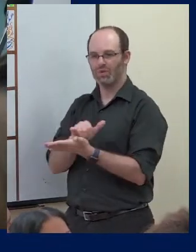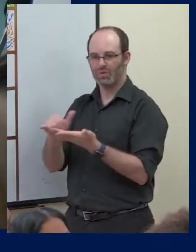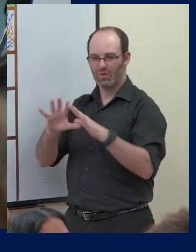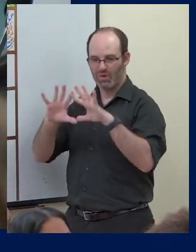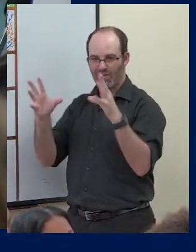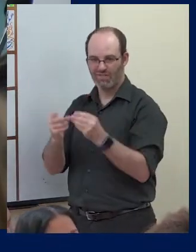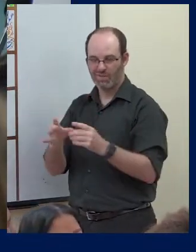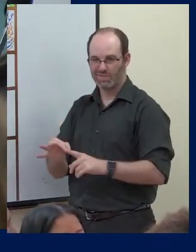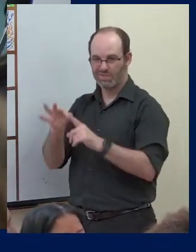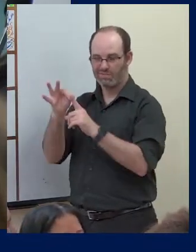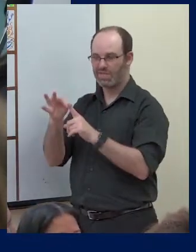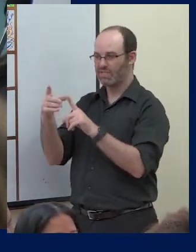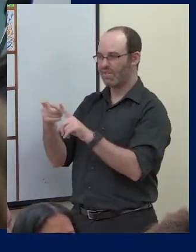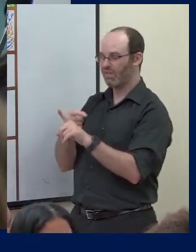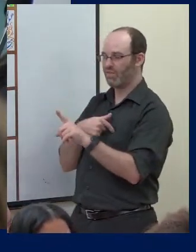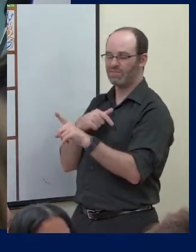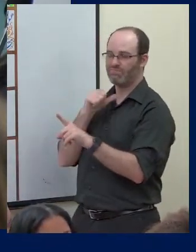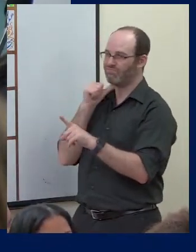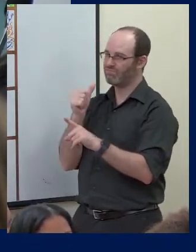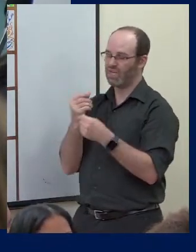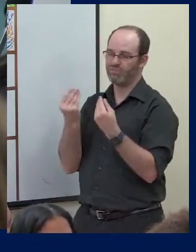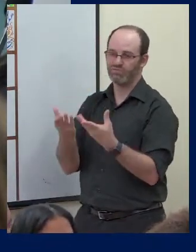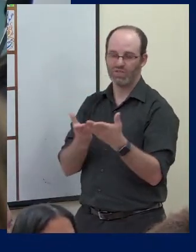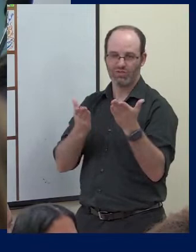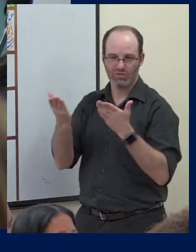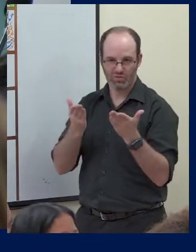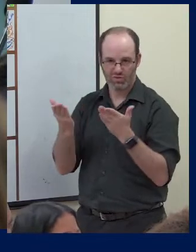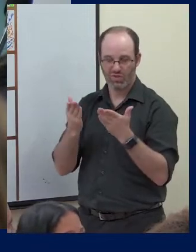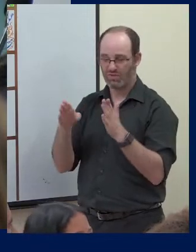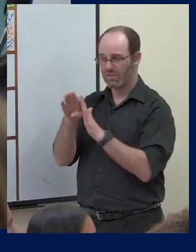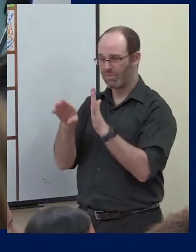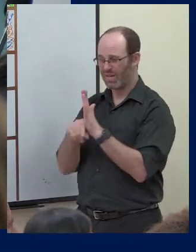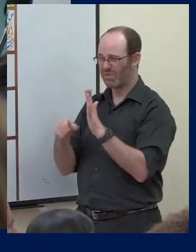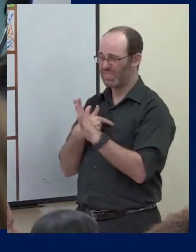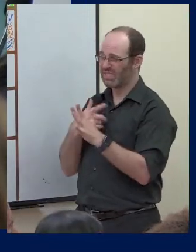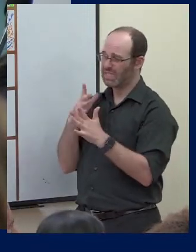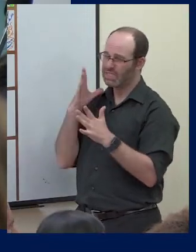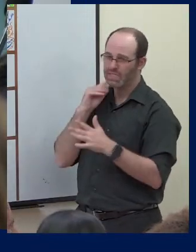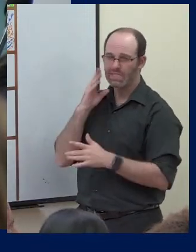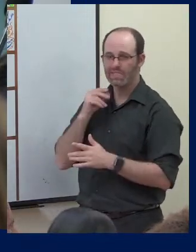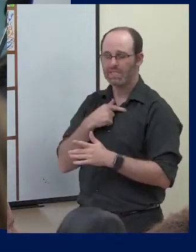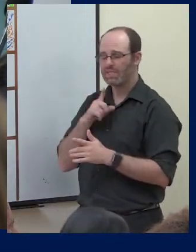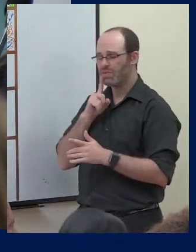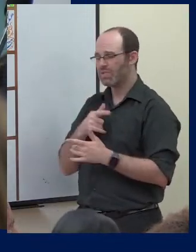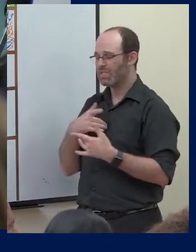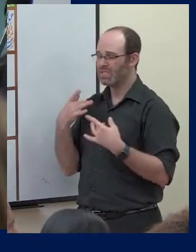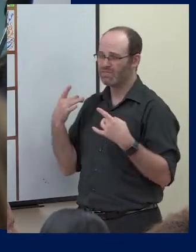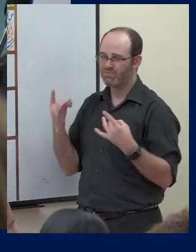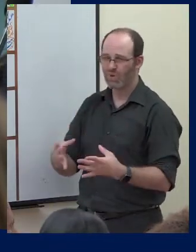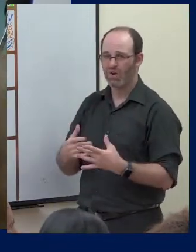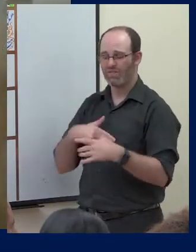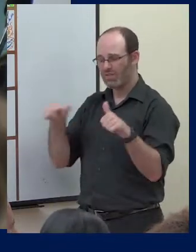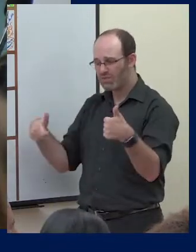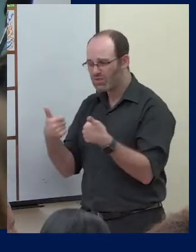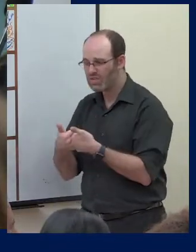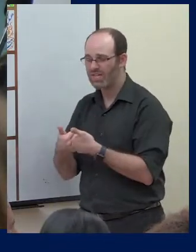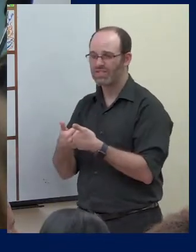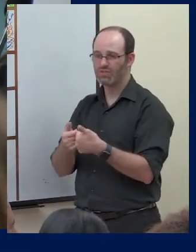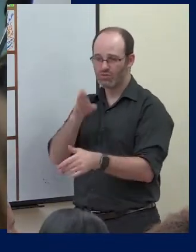those from underserved backgrounds are experiencing devastating challenges today direct and indirect